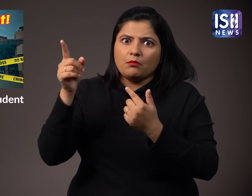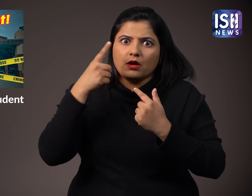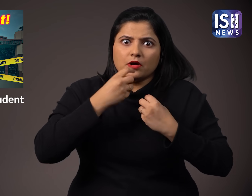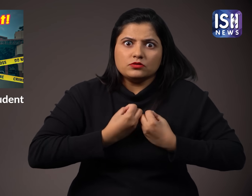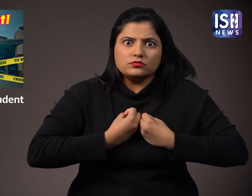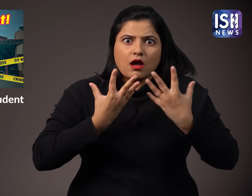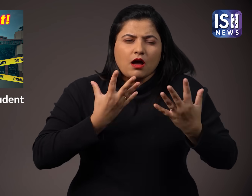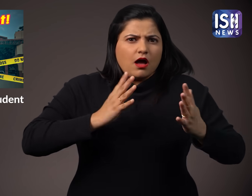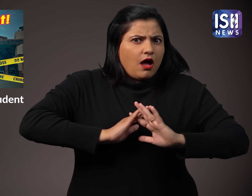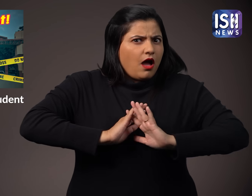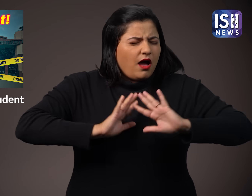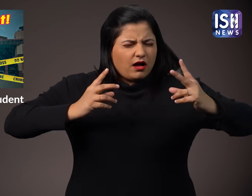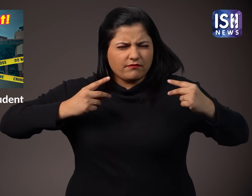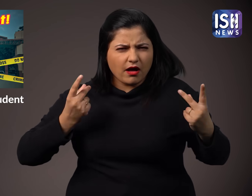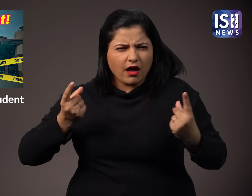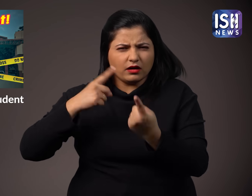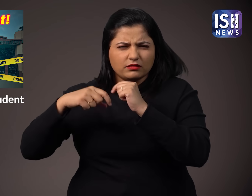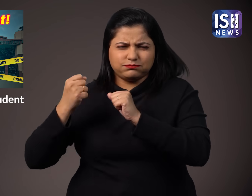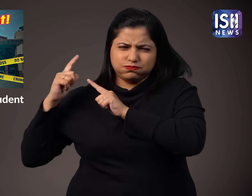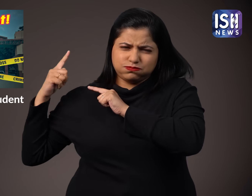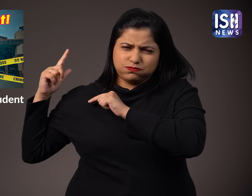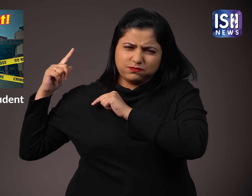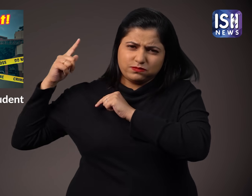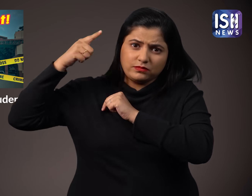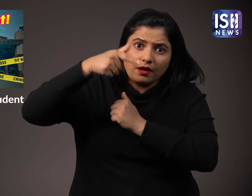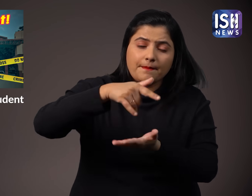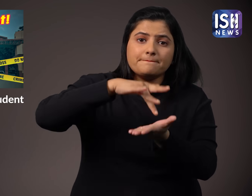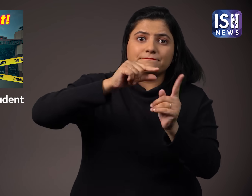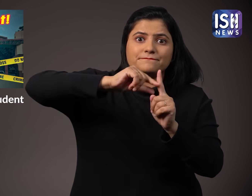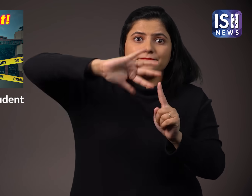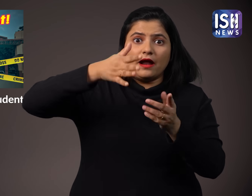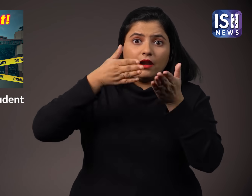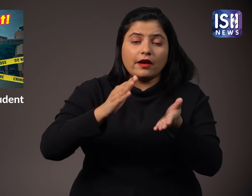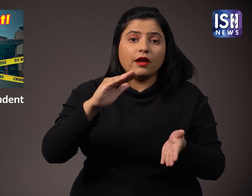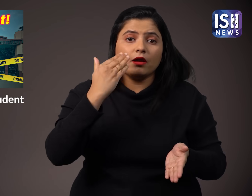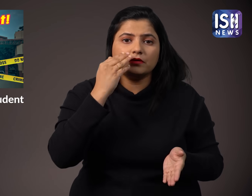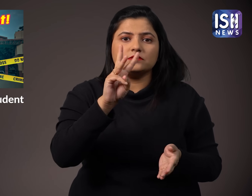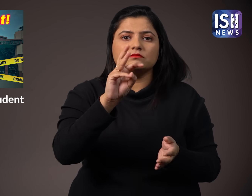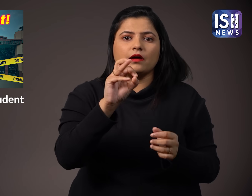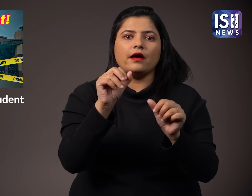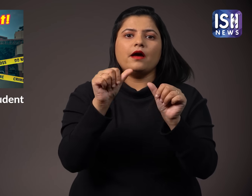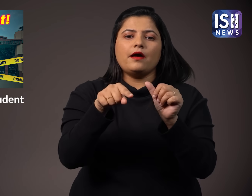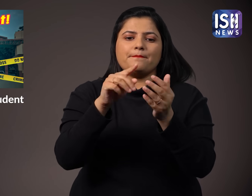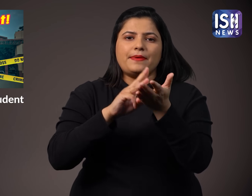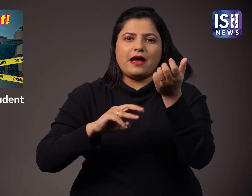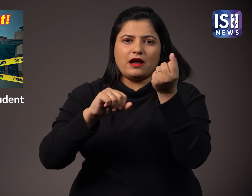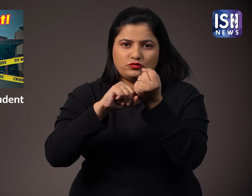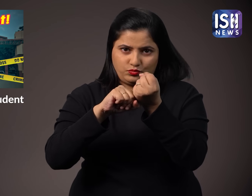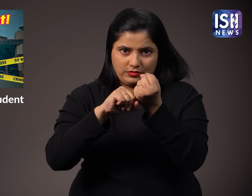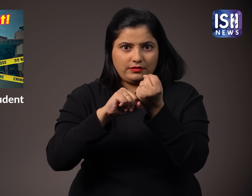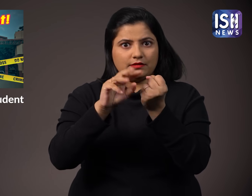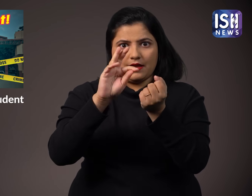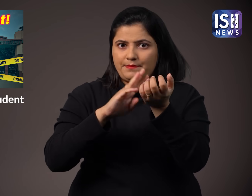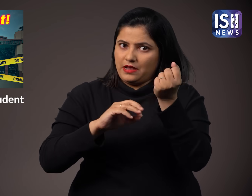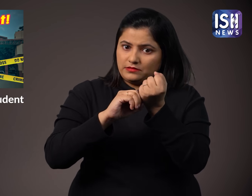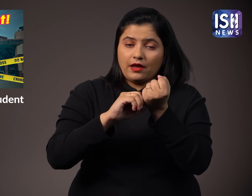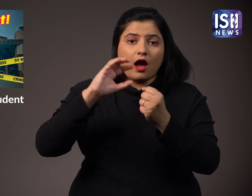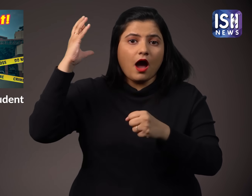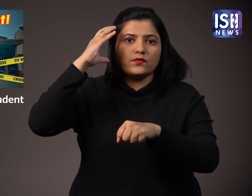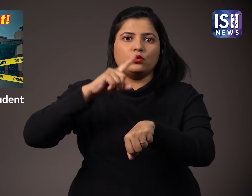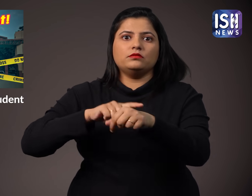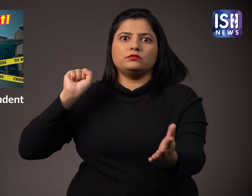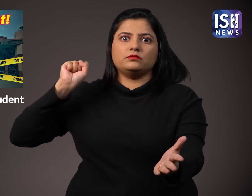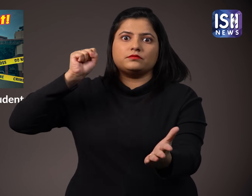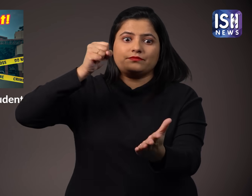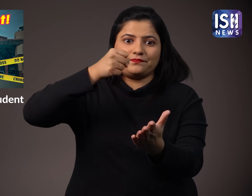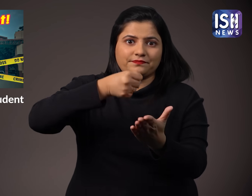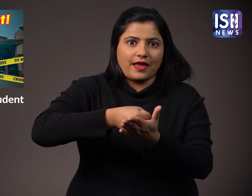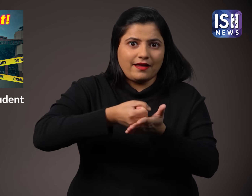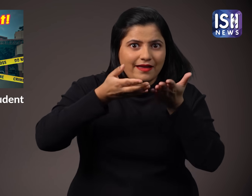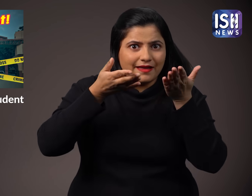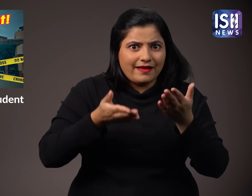Swarnalatha was shocked. She immediately reached Prayagraj on 30th March 2025, in the afternoon.